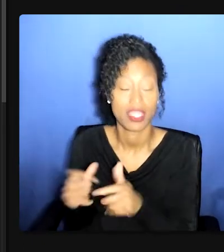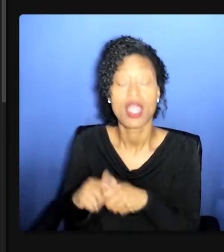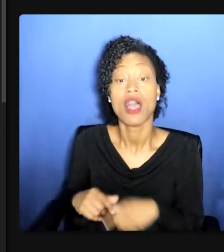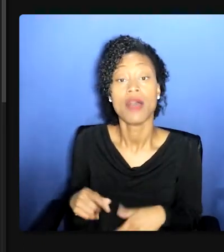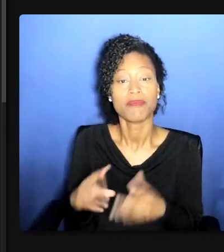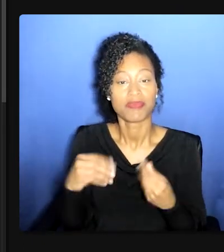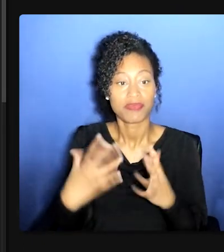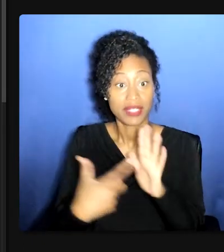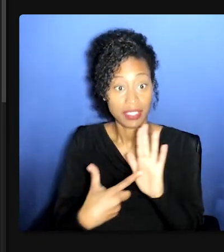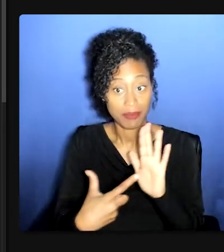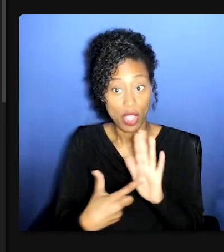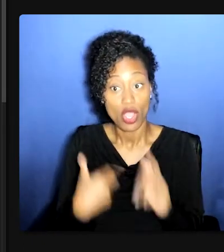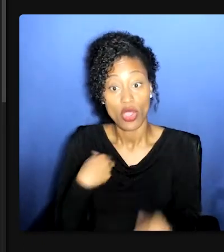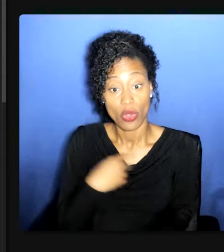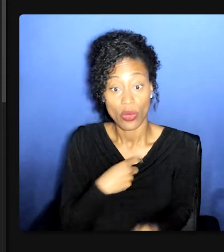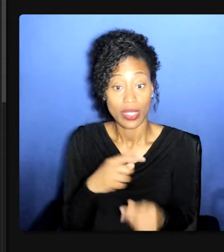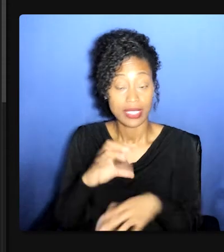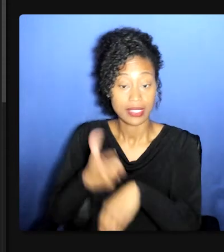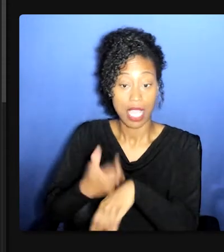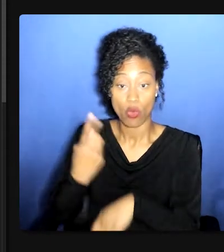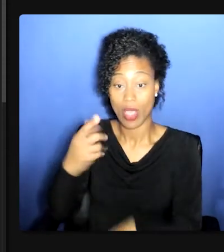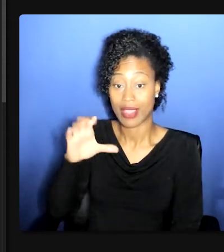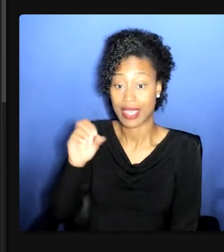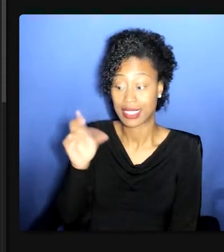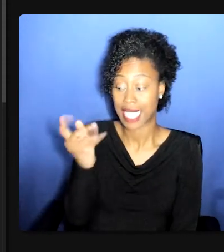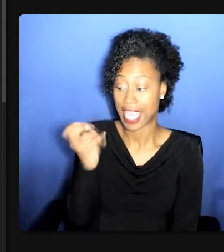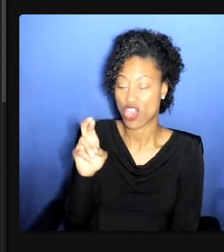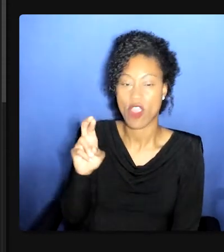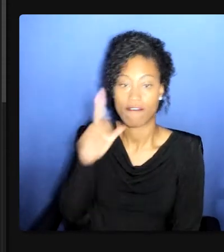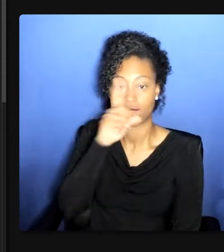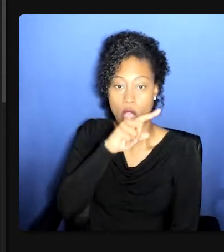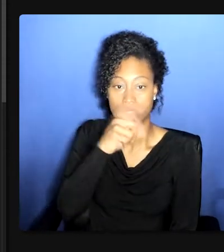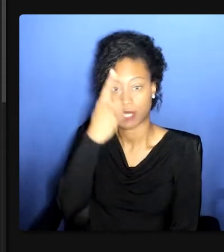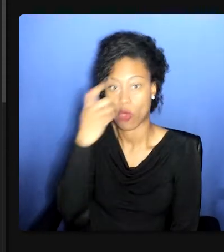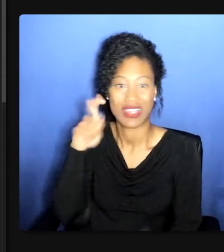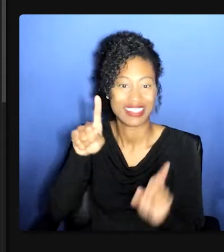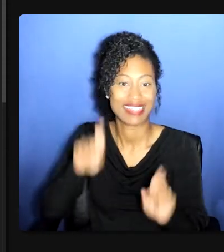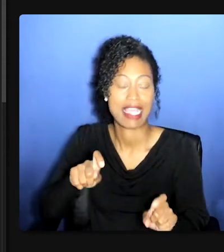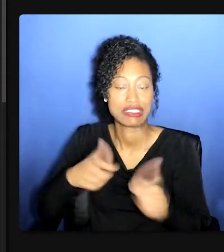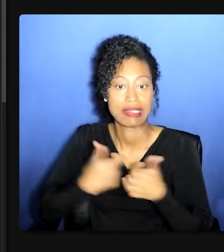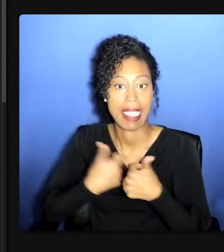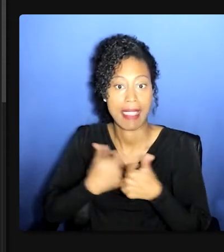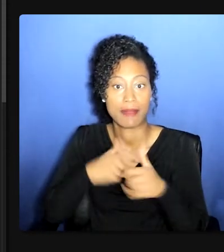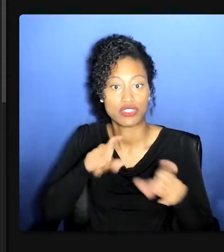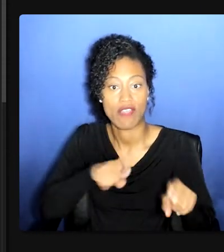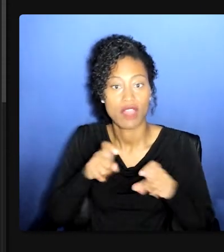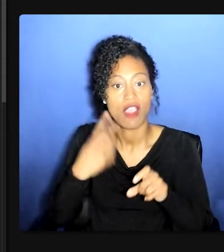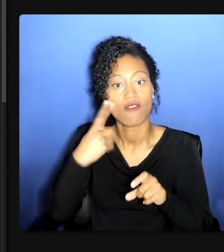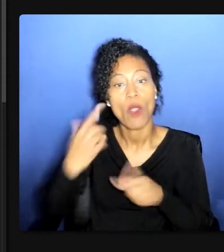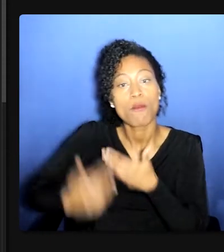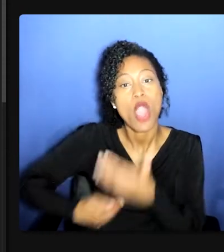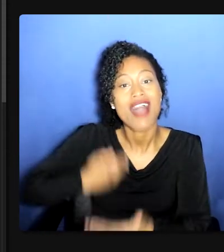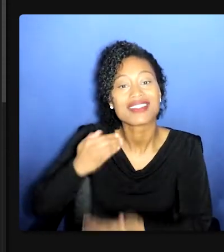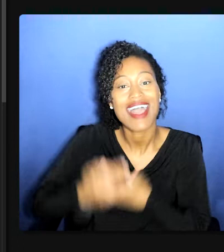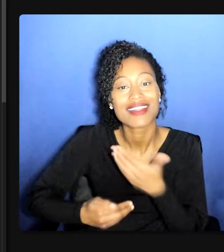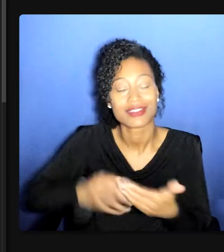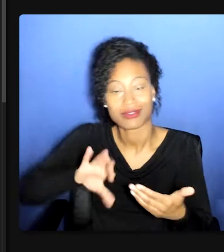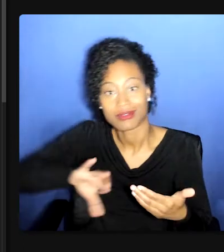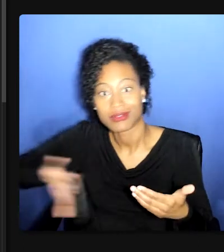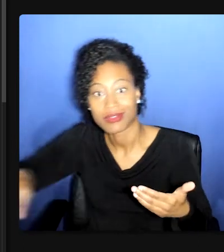For example, we typed "run container false" because we want to test our game server as process